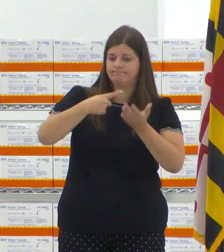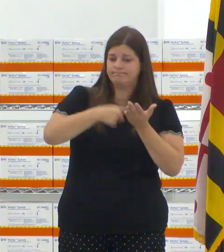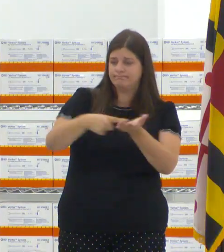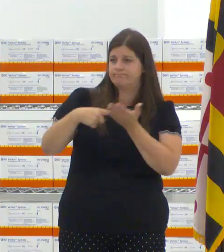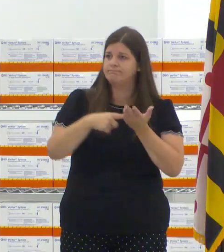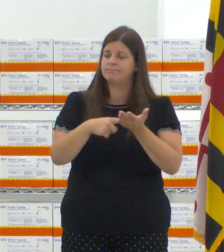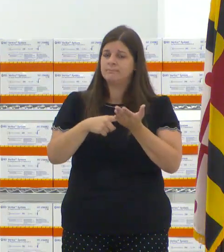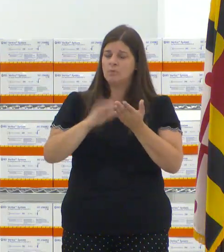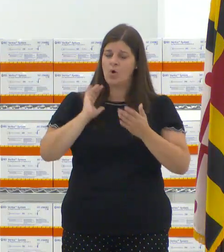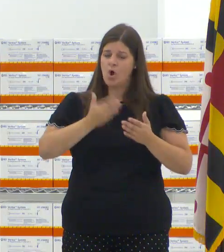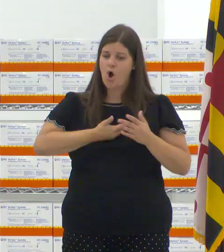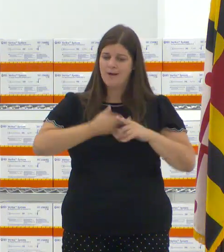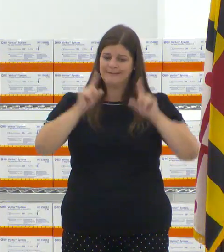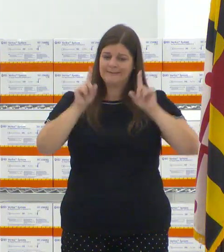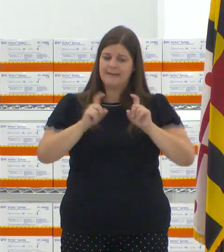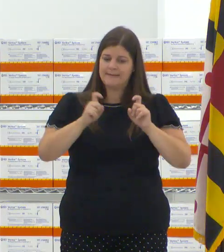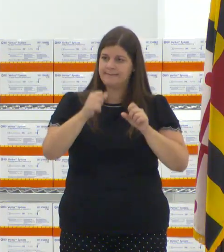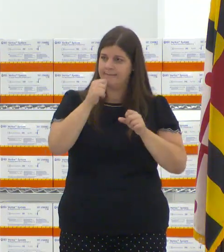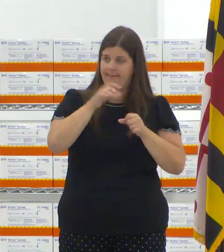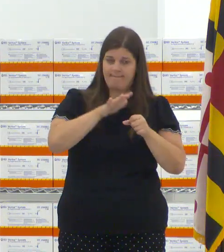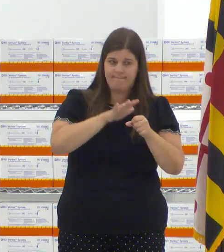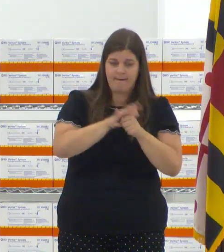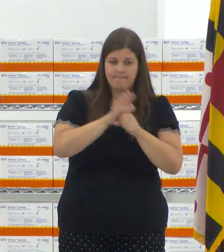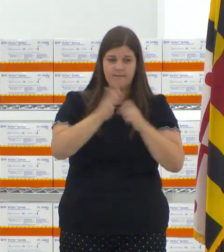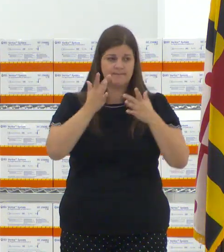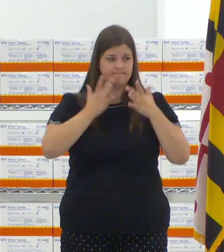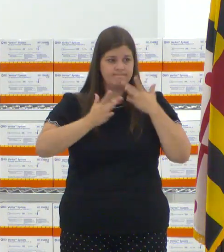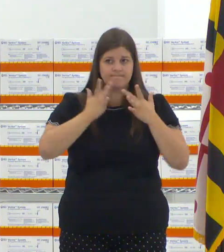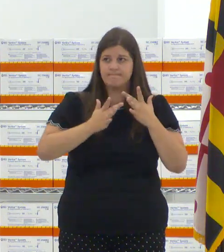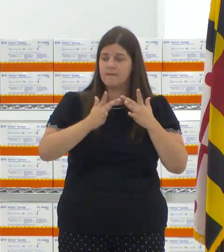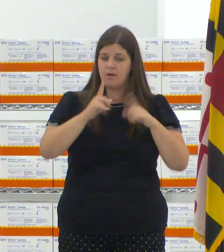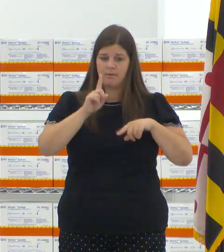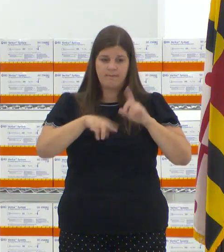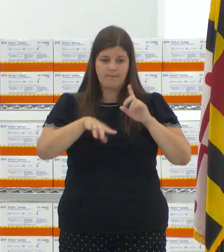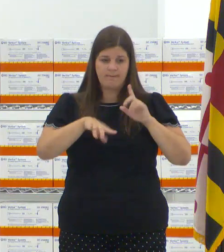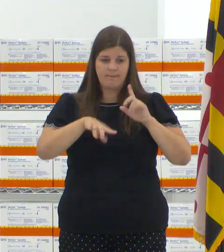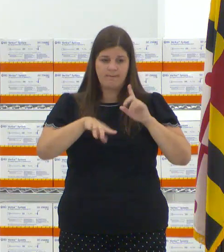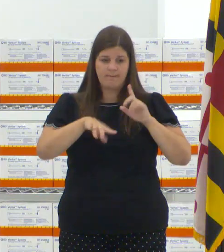Shah has been an outspoken advocate and leader for a more robust national testing strategy.